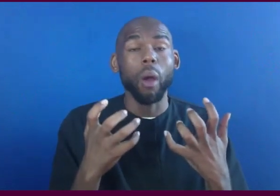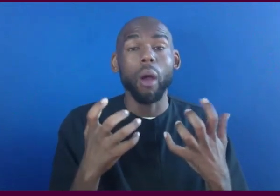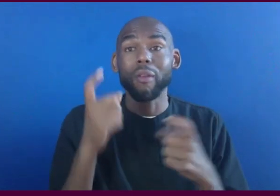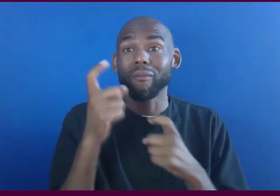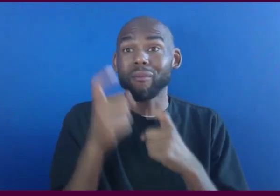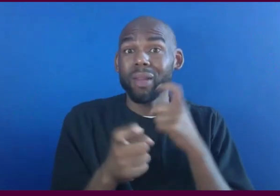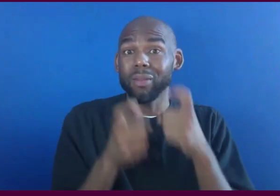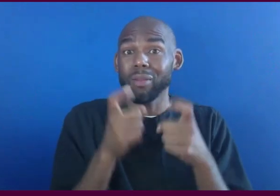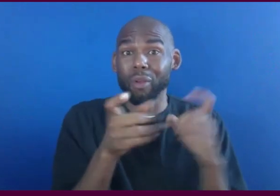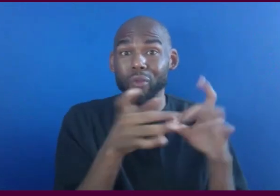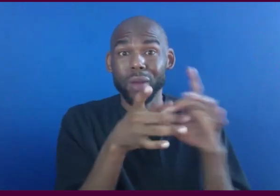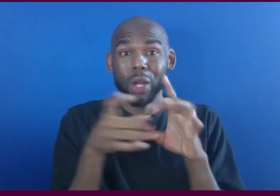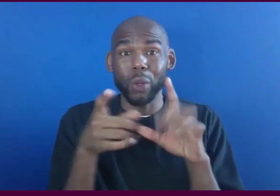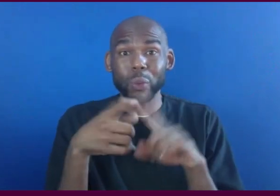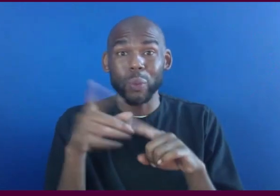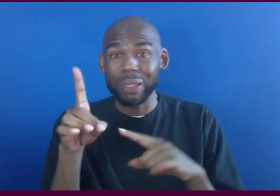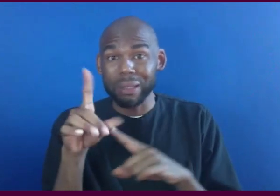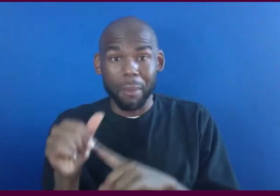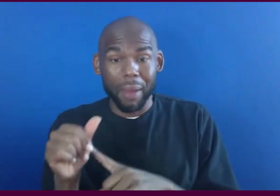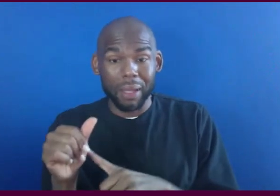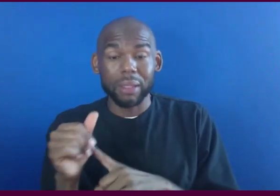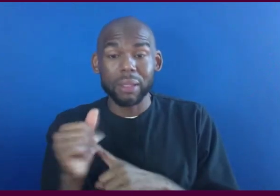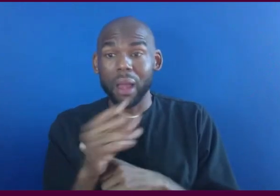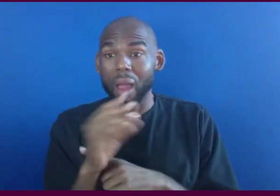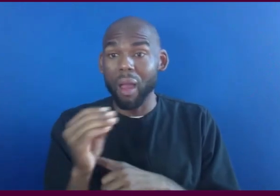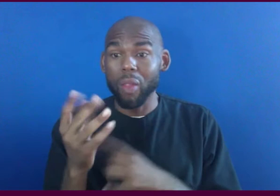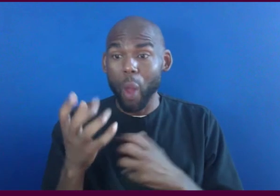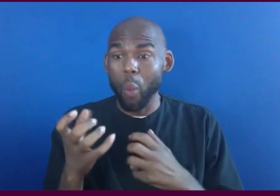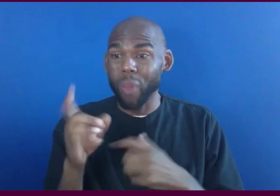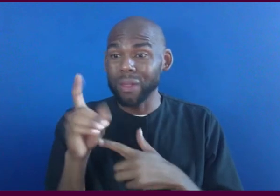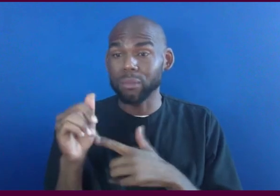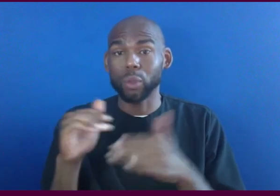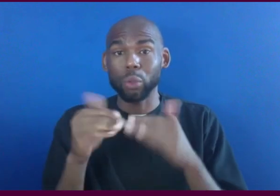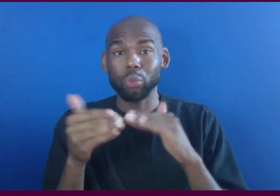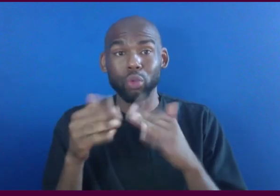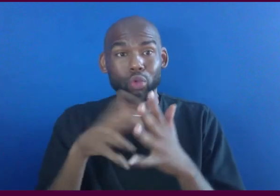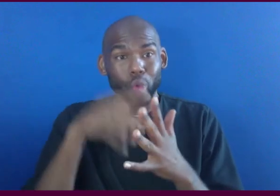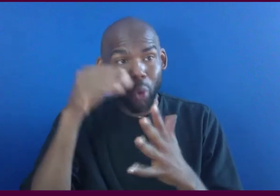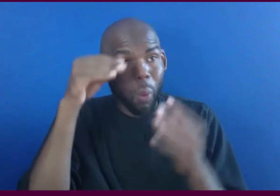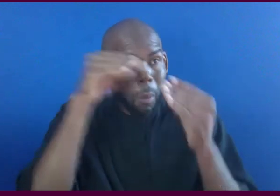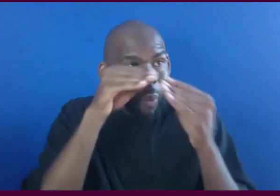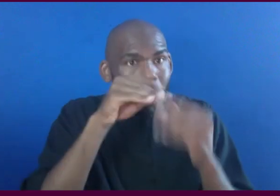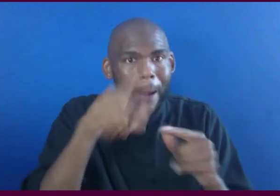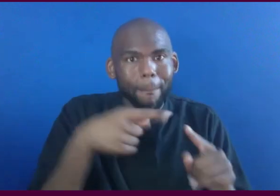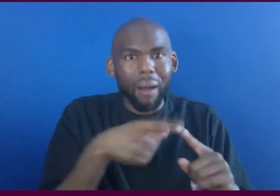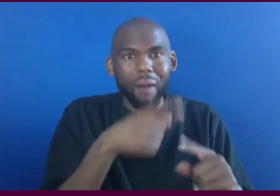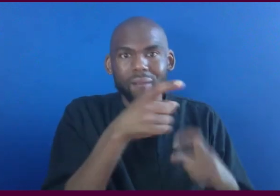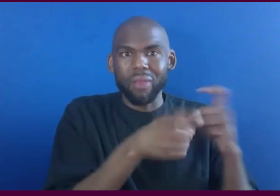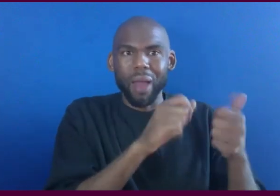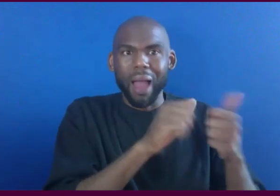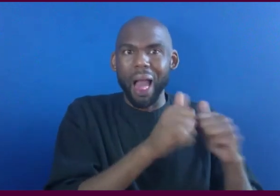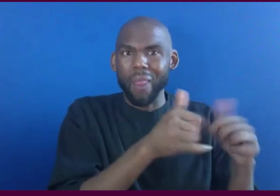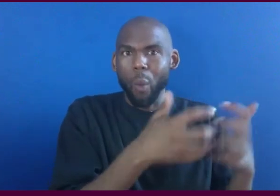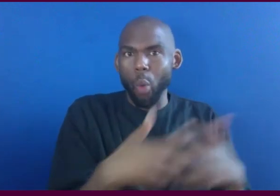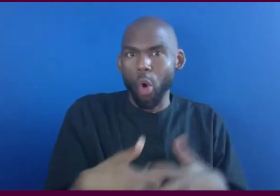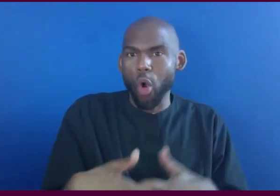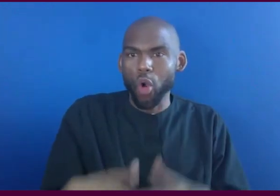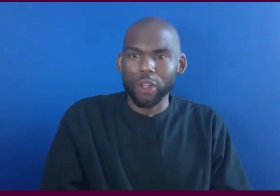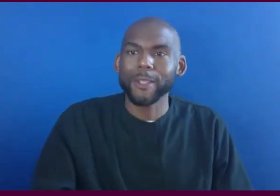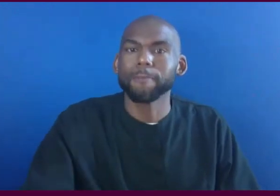and for also the disability community to learn more about philanthropy and how that works.